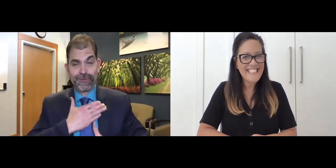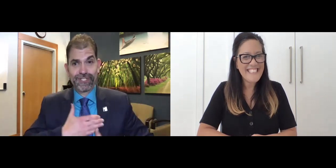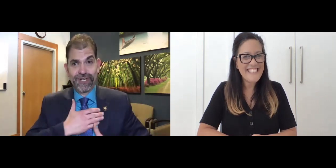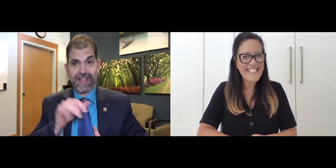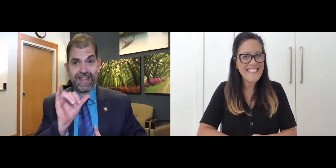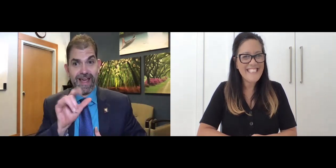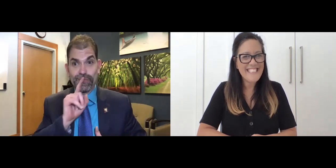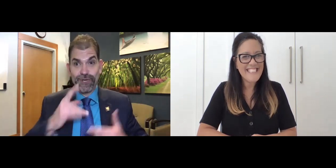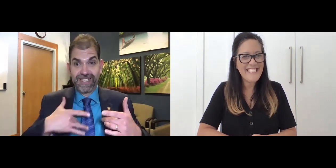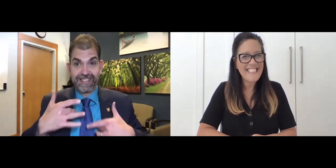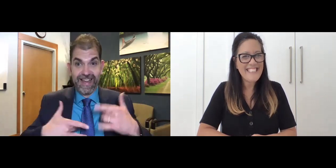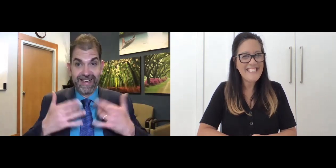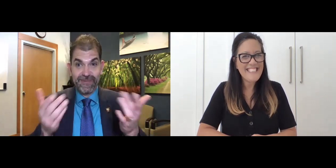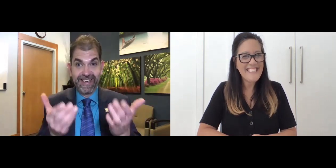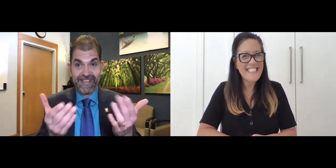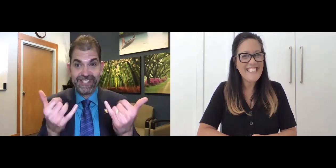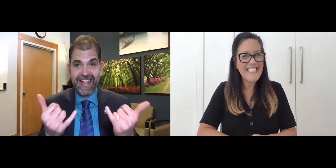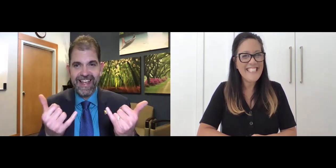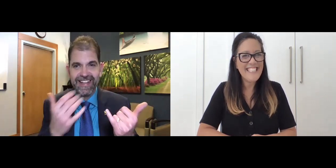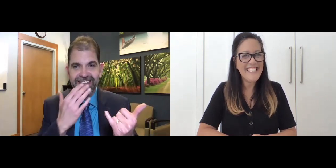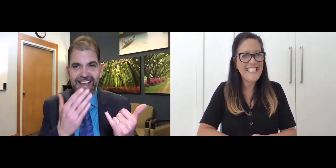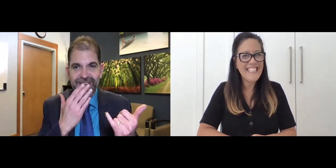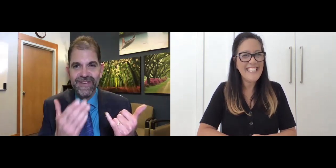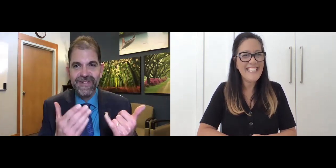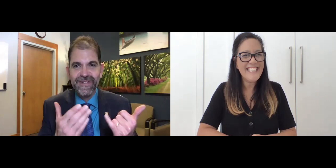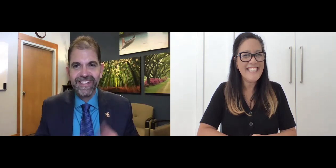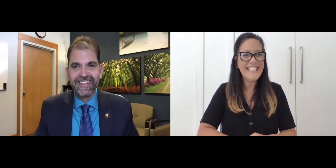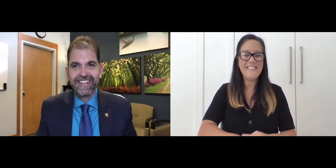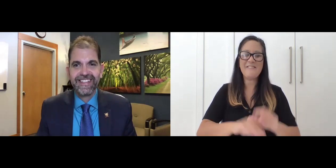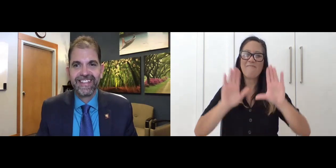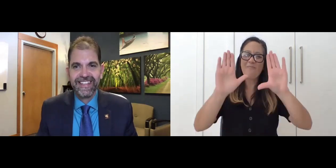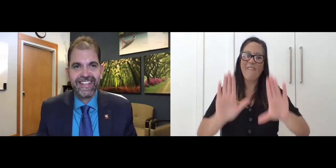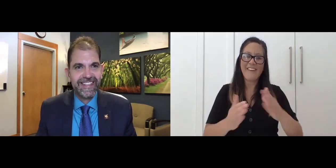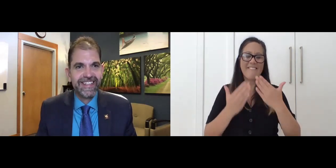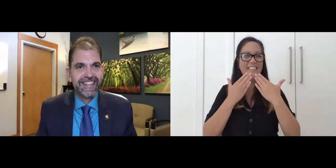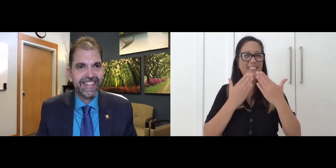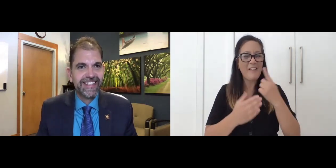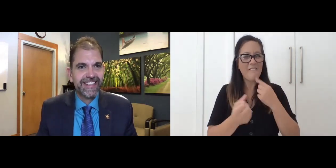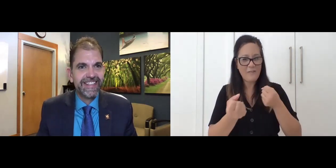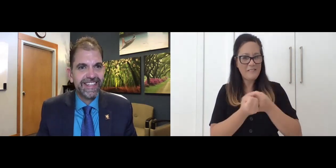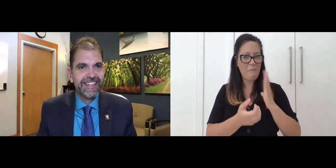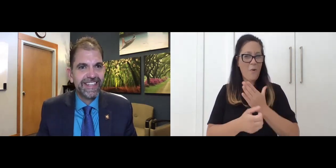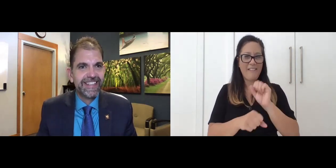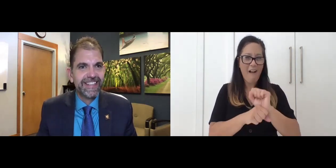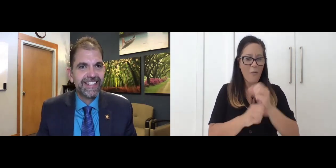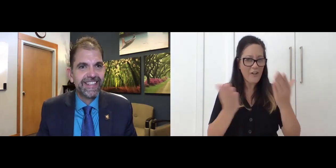me. I really appreciate being invited to speak today. I'm very excited about it. Well thank you